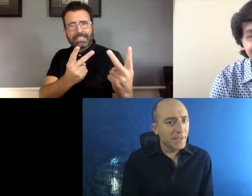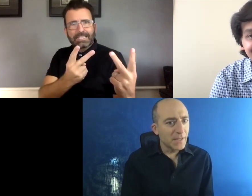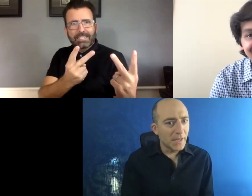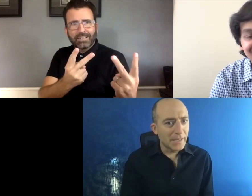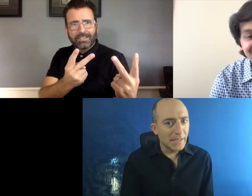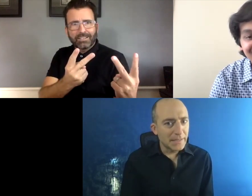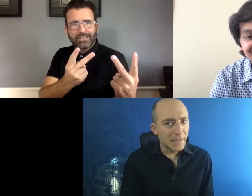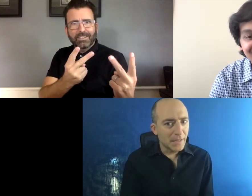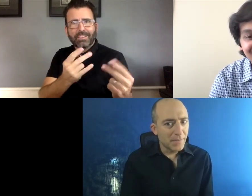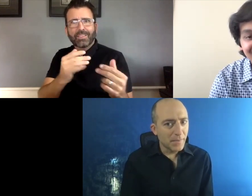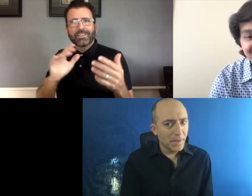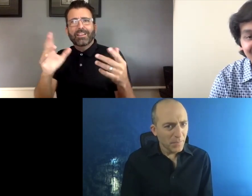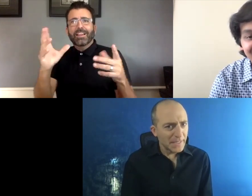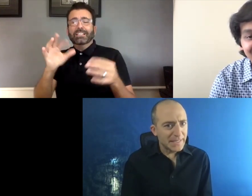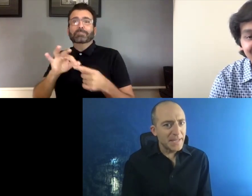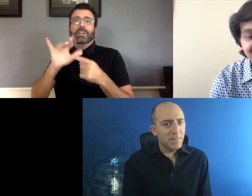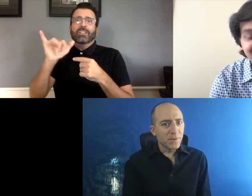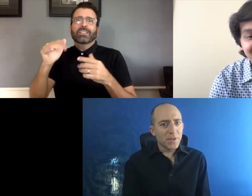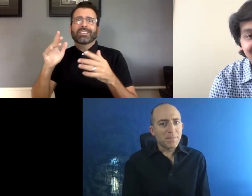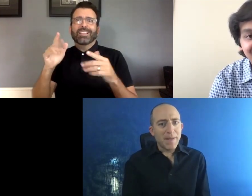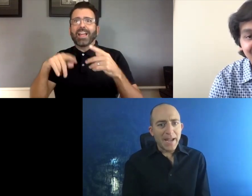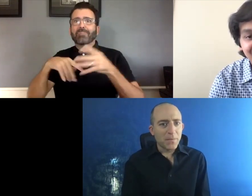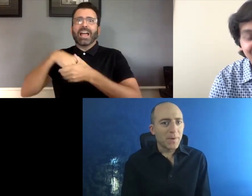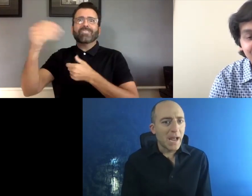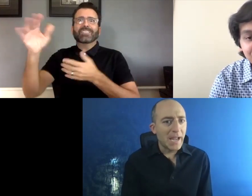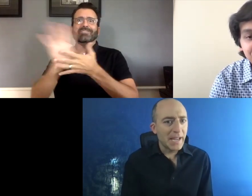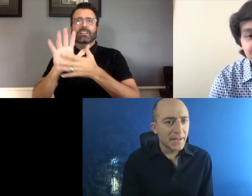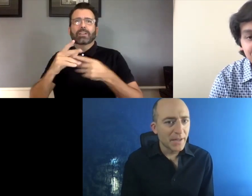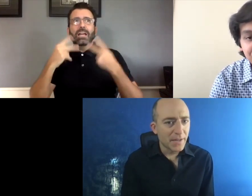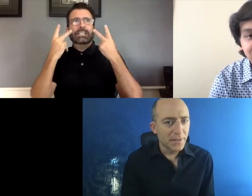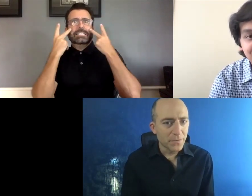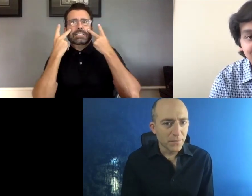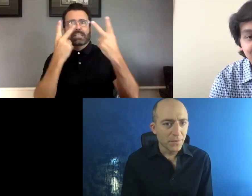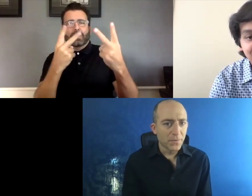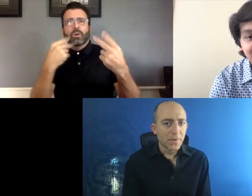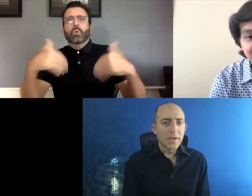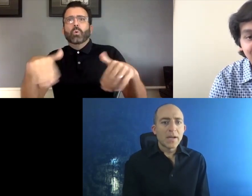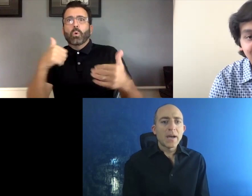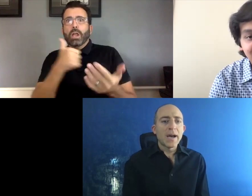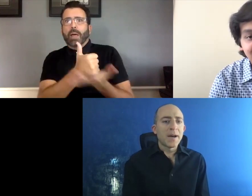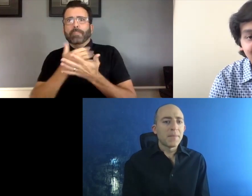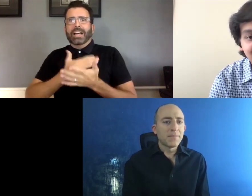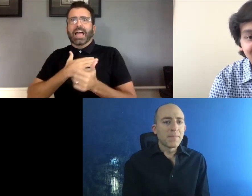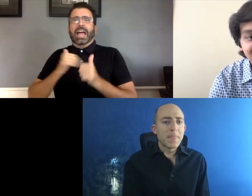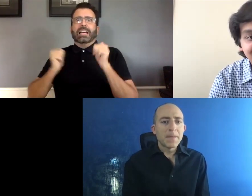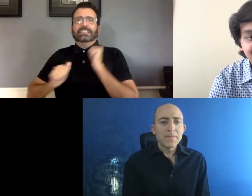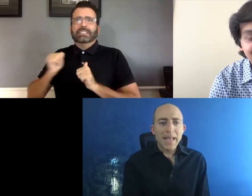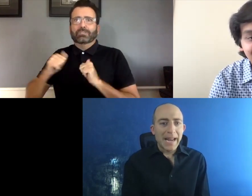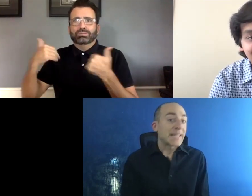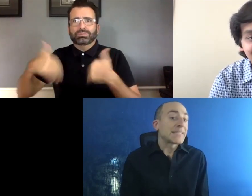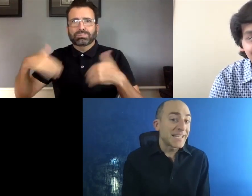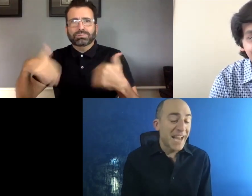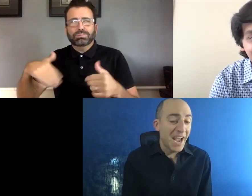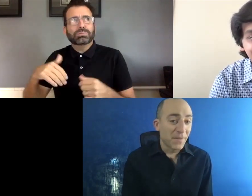a a a pretty deep look back at what I had gone through um and I could see it now really now